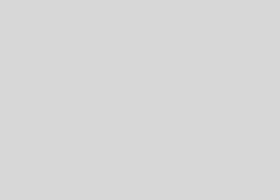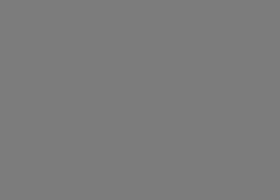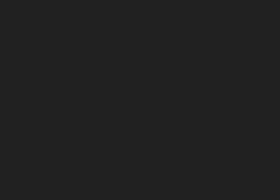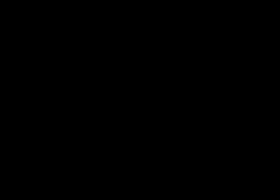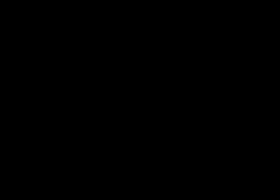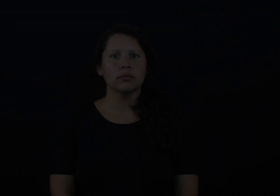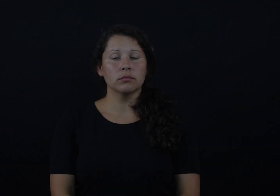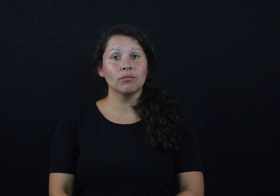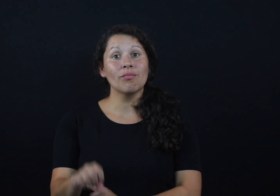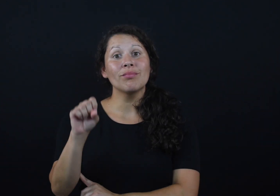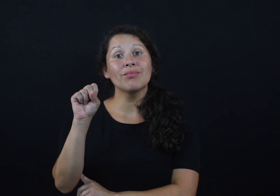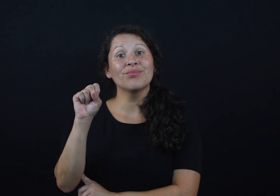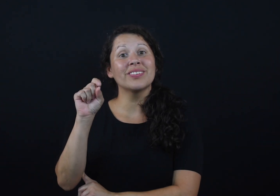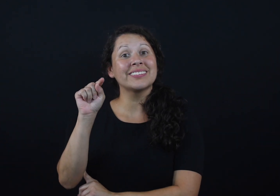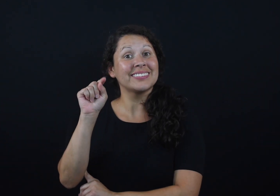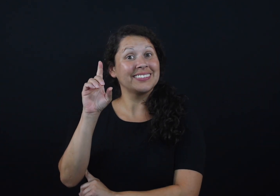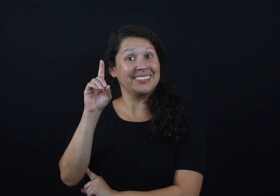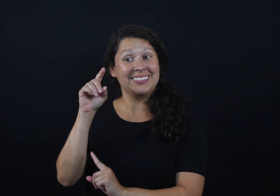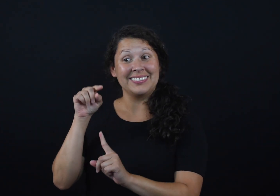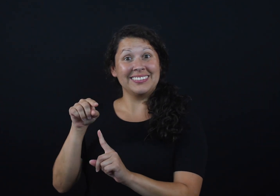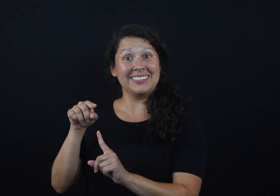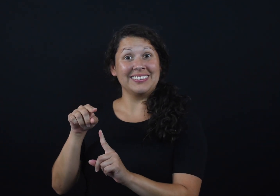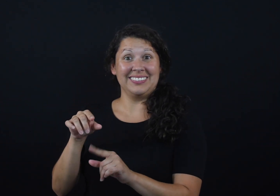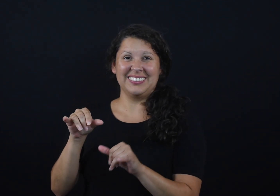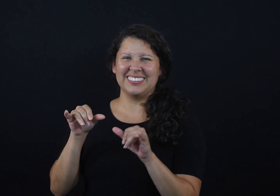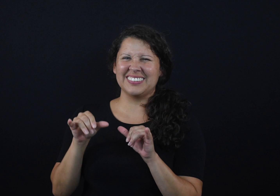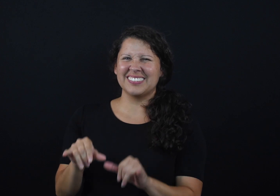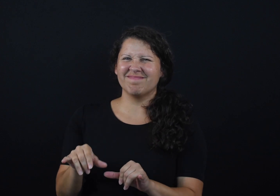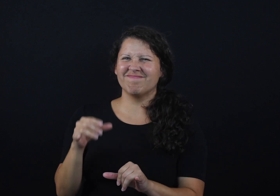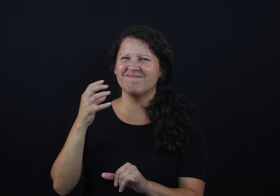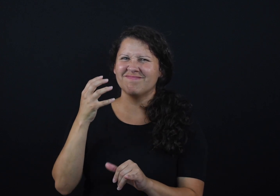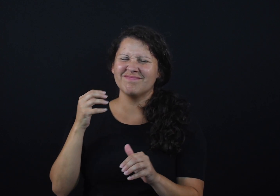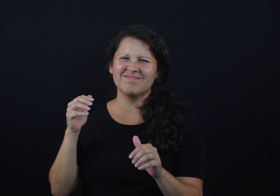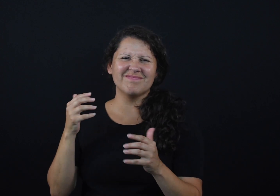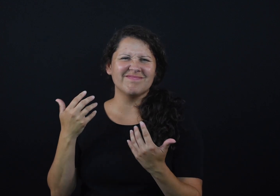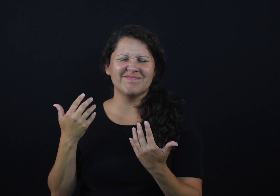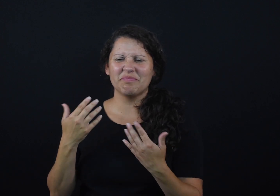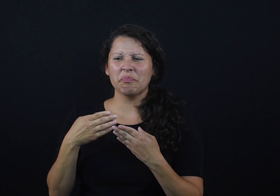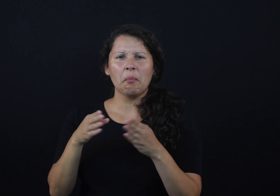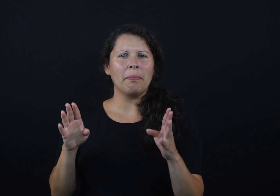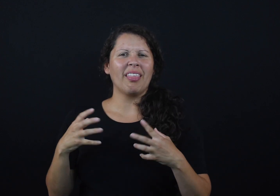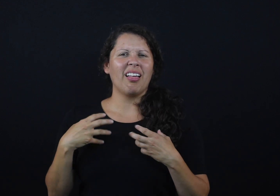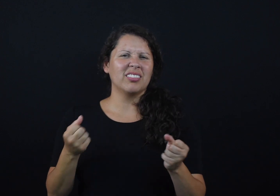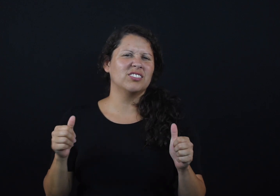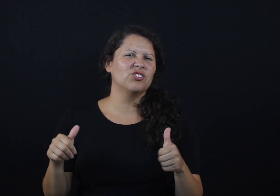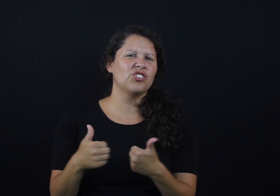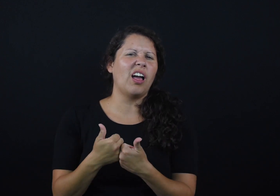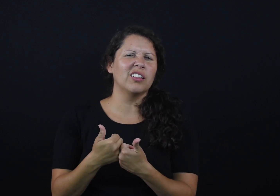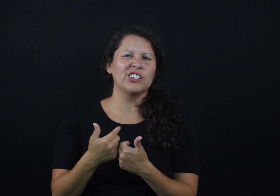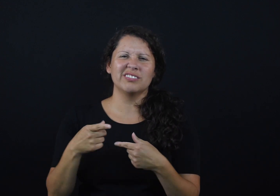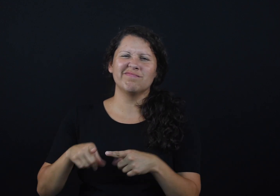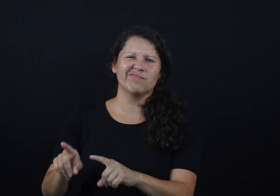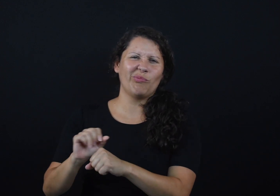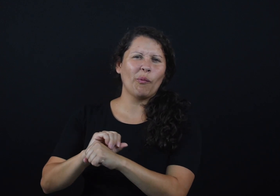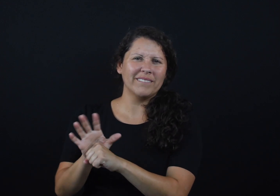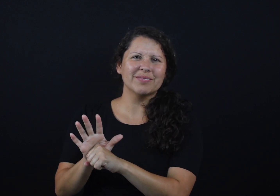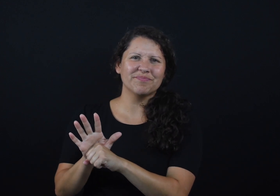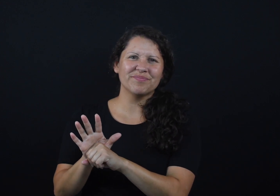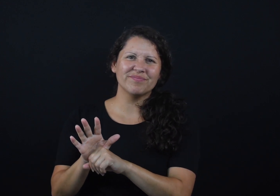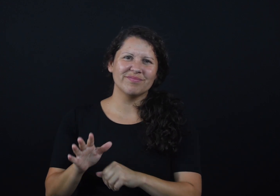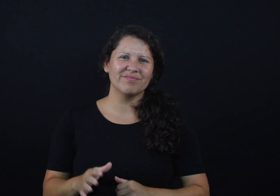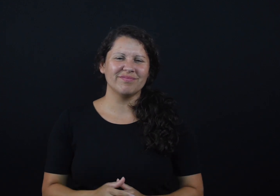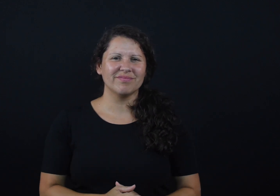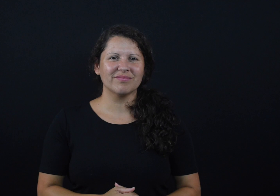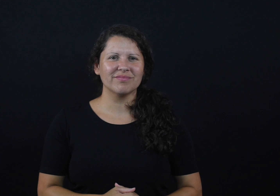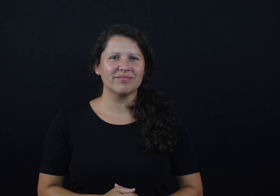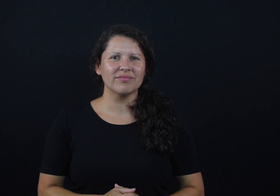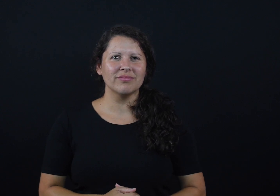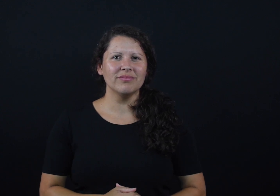Sexually transmitted diseases remain a public health challenge during COVID-19 pandemic